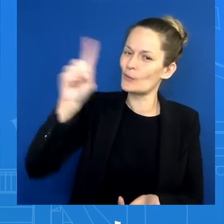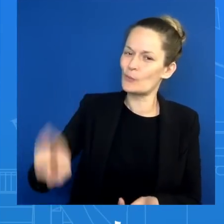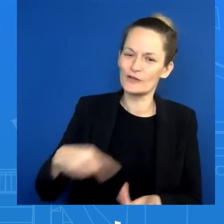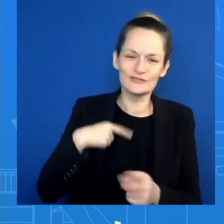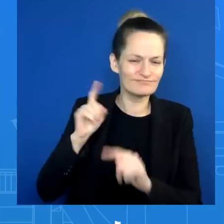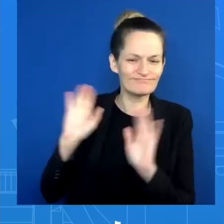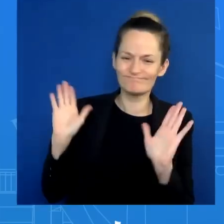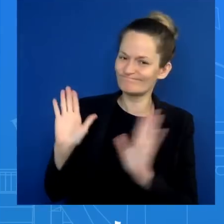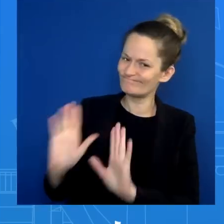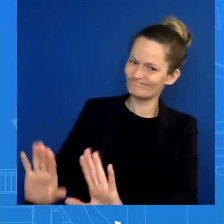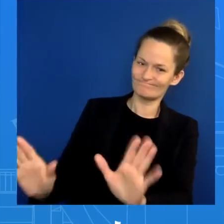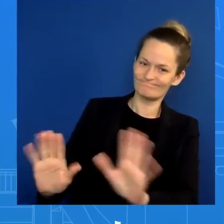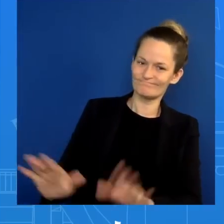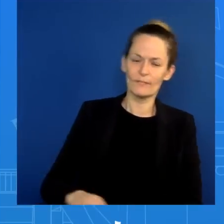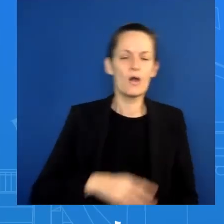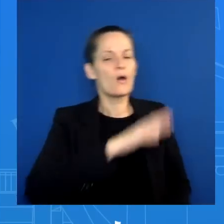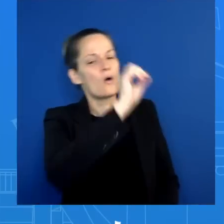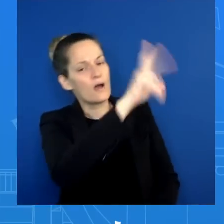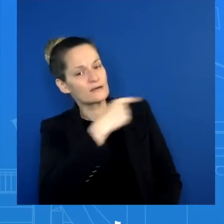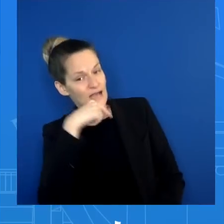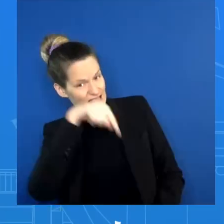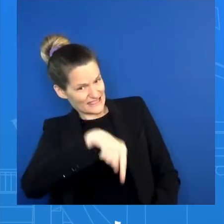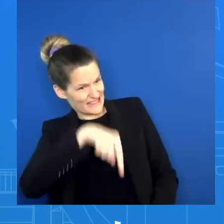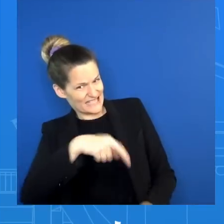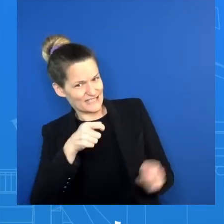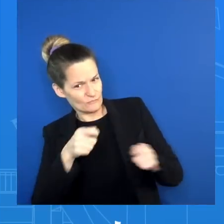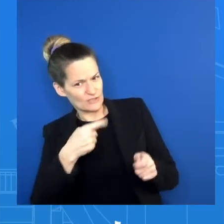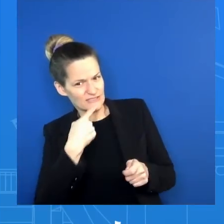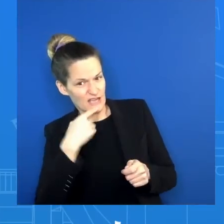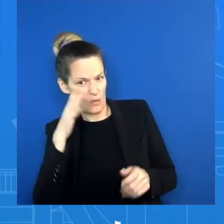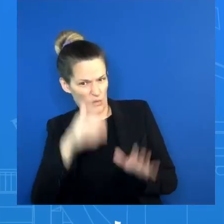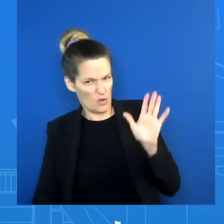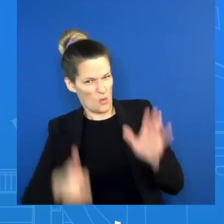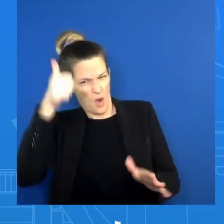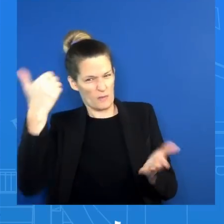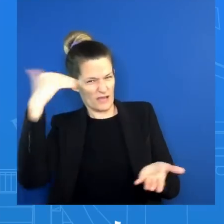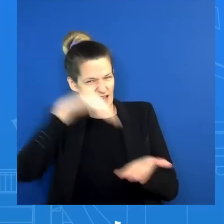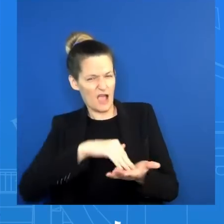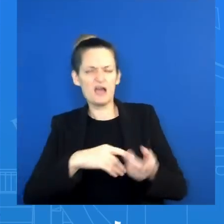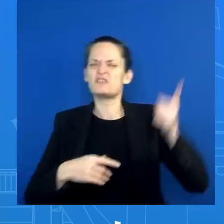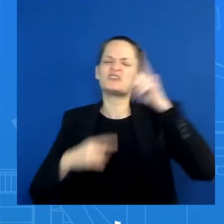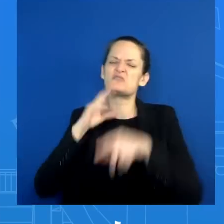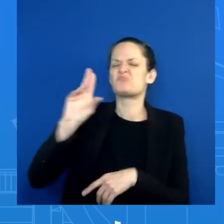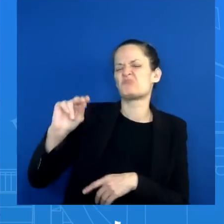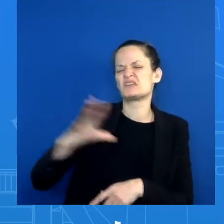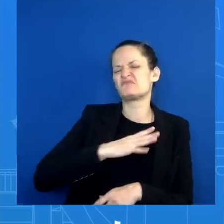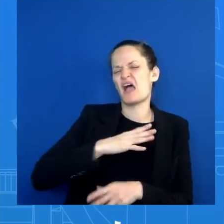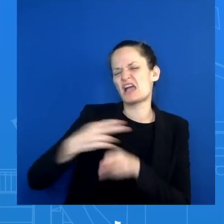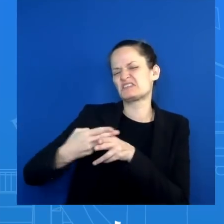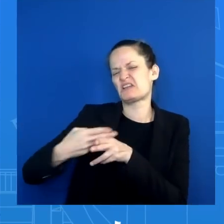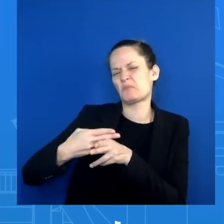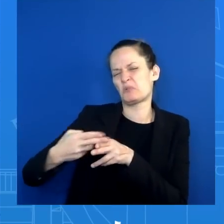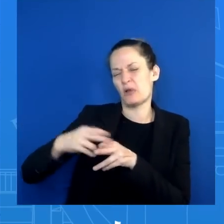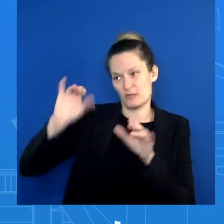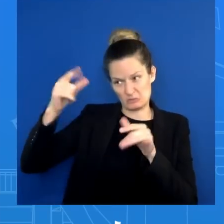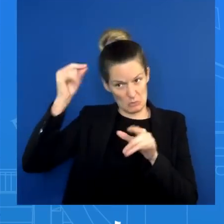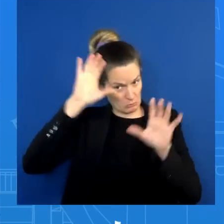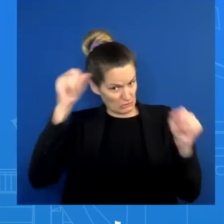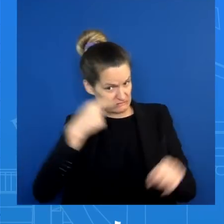just being like a temporary relief thing and then it's okay? Ms. Jean-Pierre: I mean, it is a lose a little bit of a hypothetical. You started off asking me the question that we don't know what the number is,